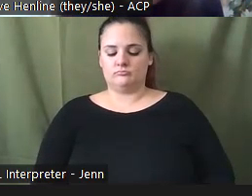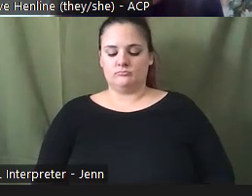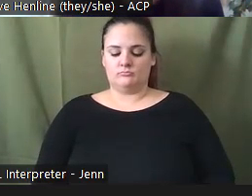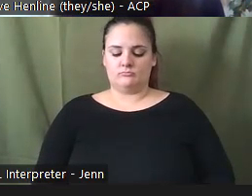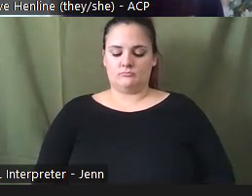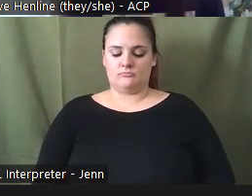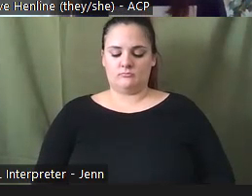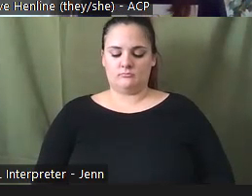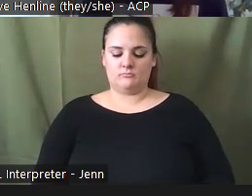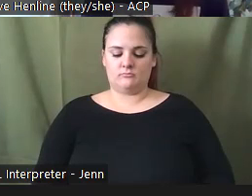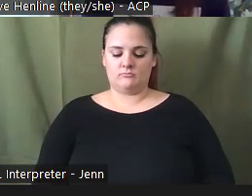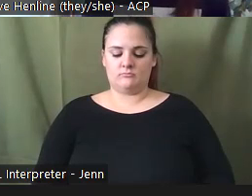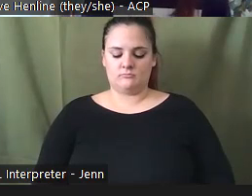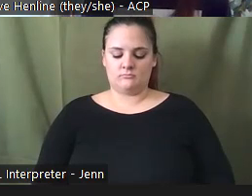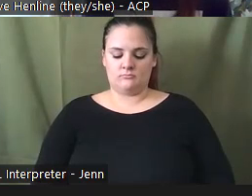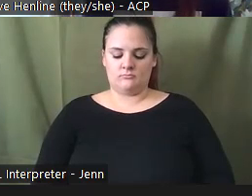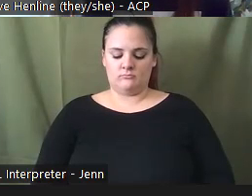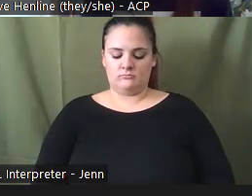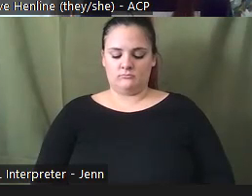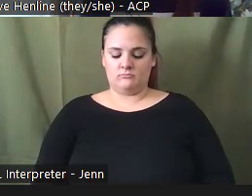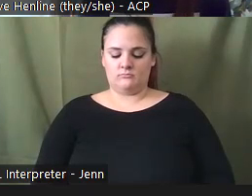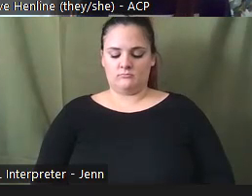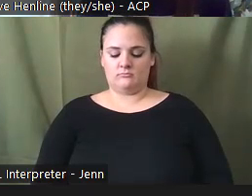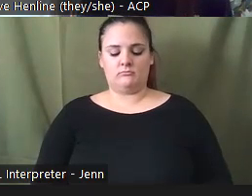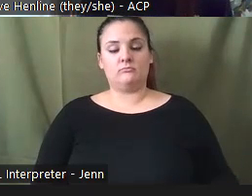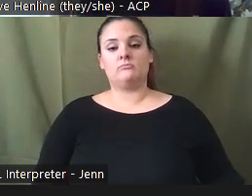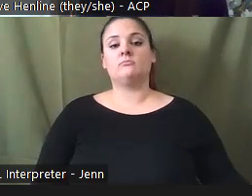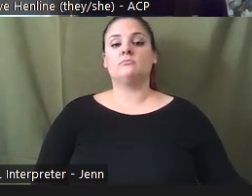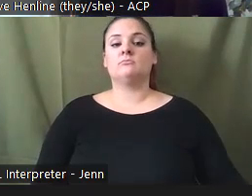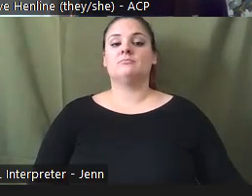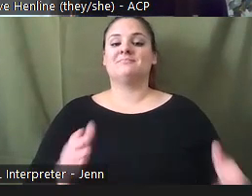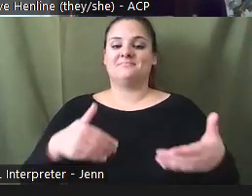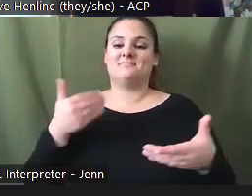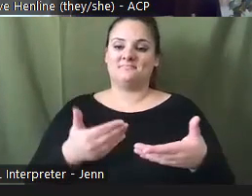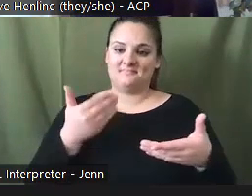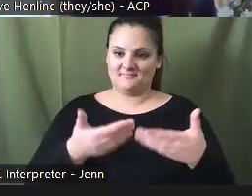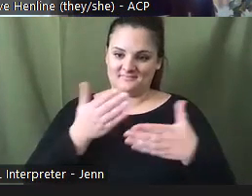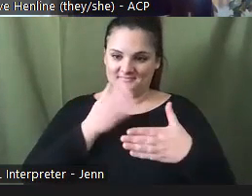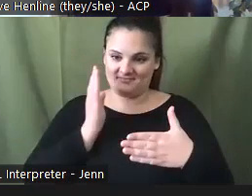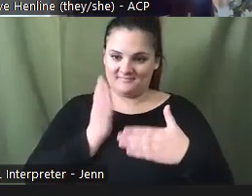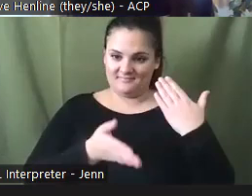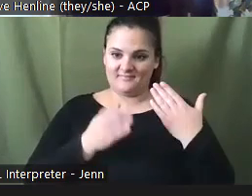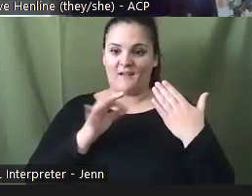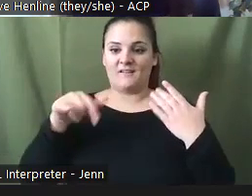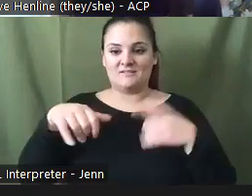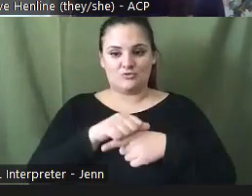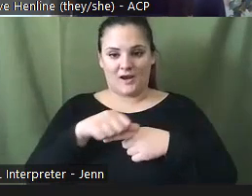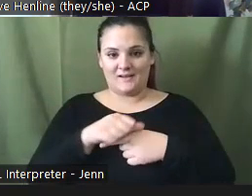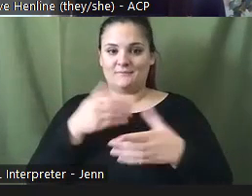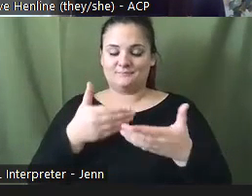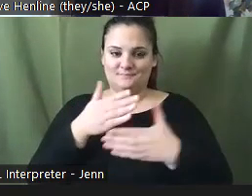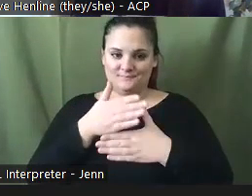So we're nearing the end of ACP application assistant training. And so it's important for